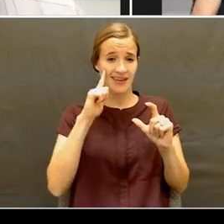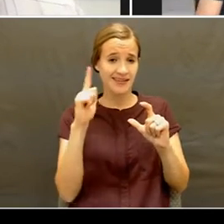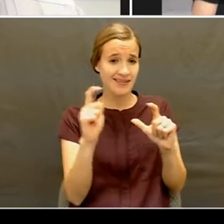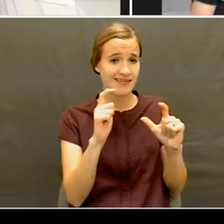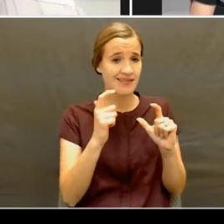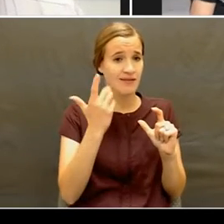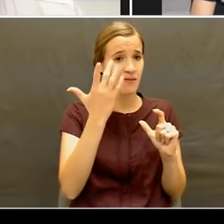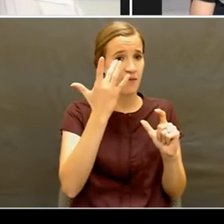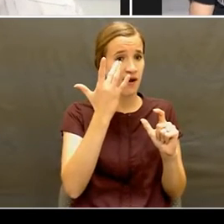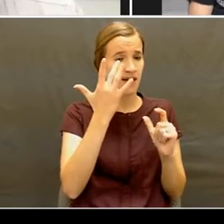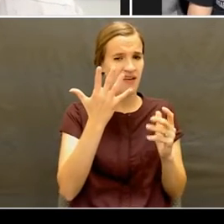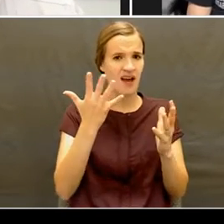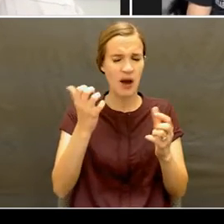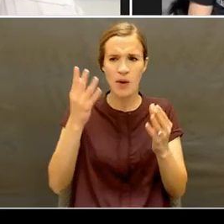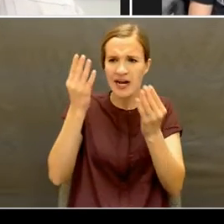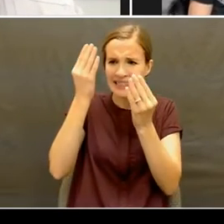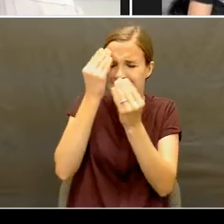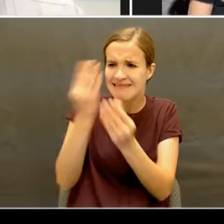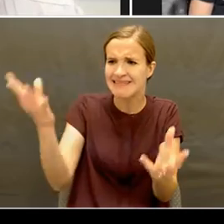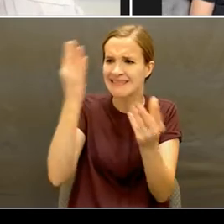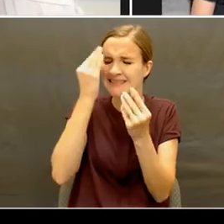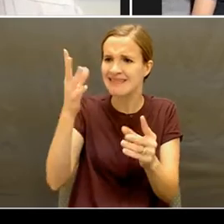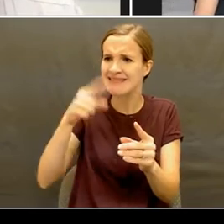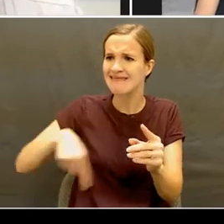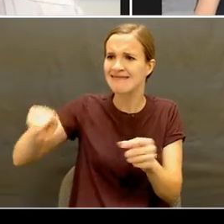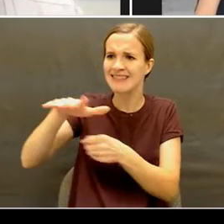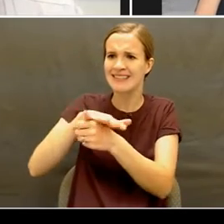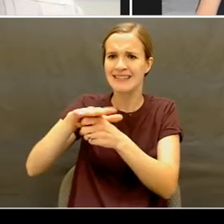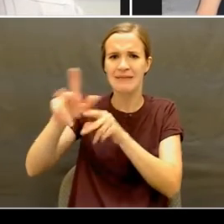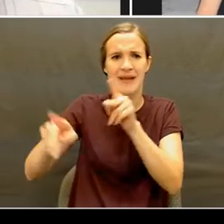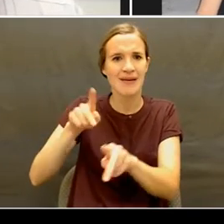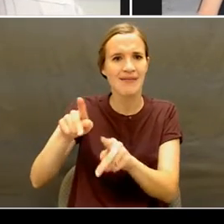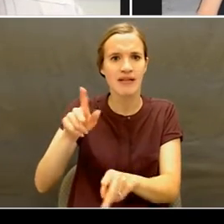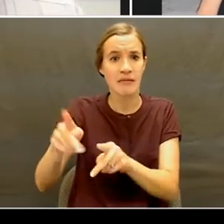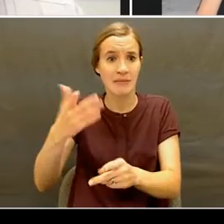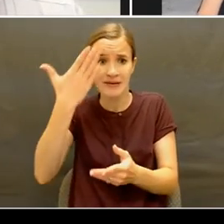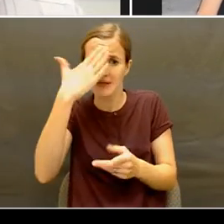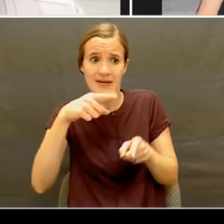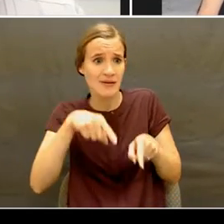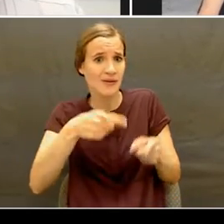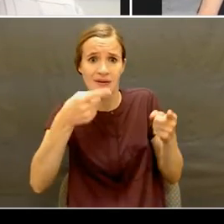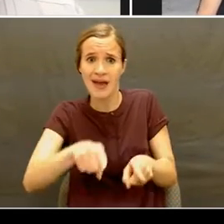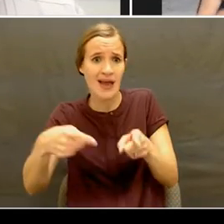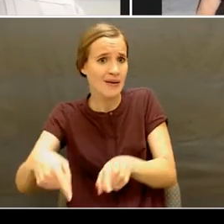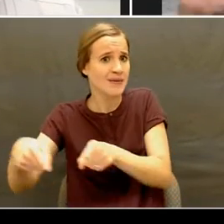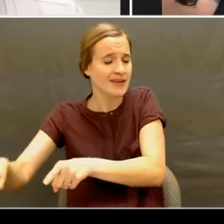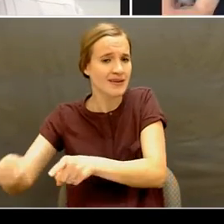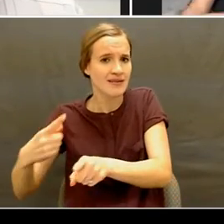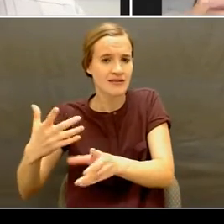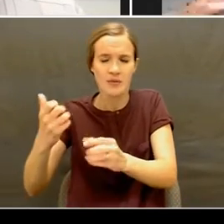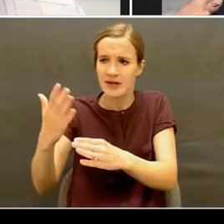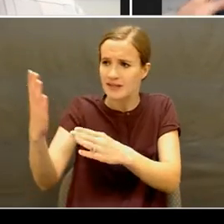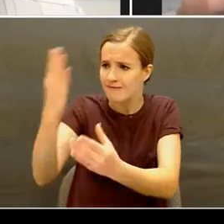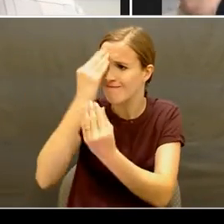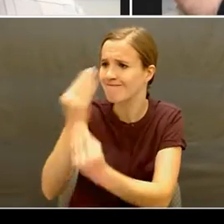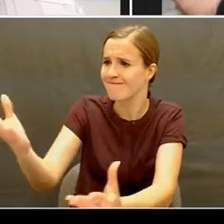the local people because no one had seen these pictures. No one. Finally, and then after I was